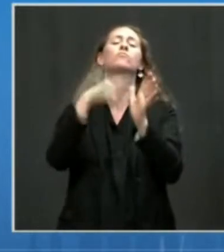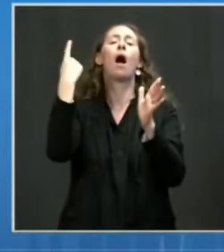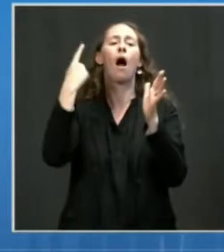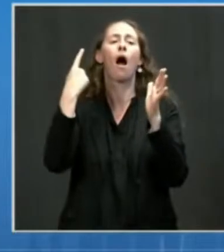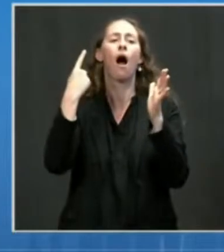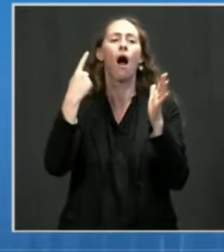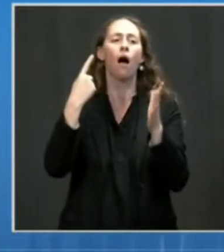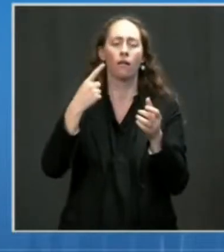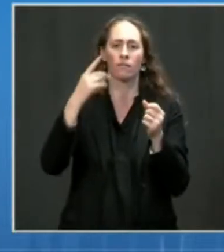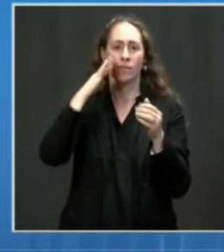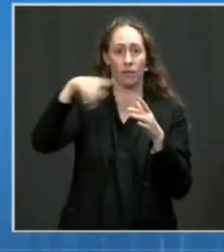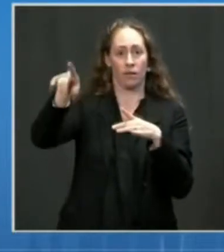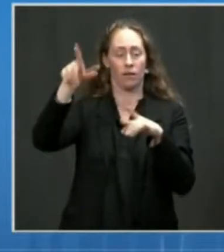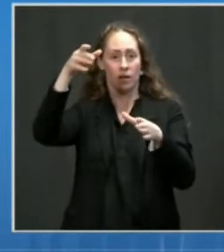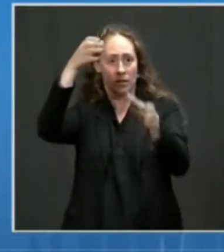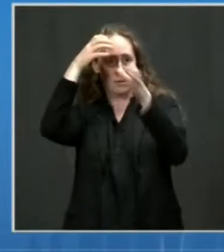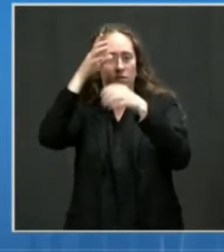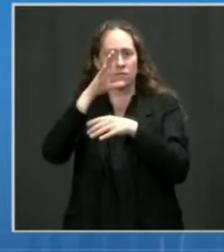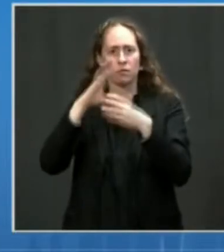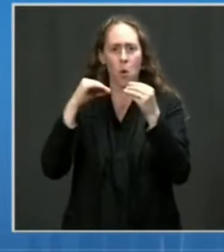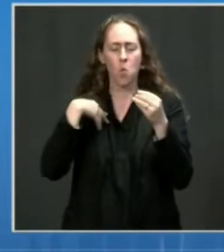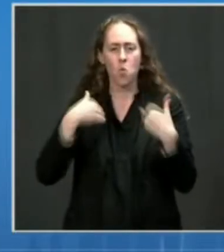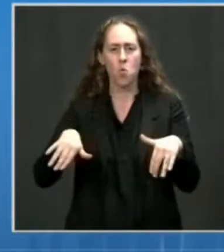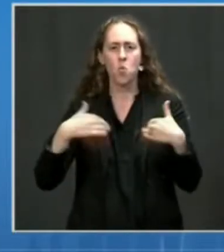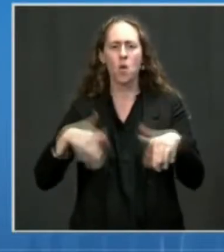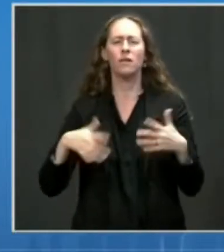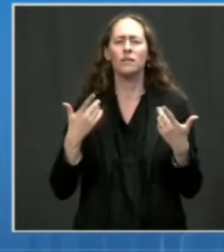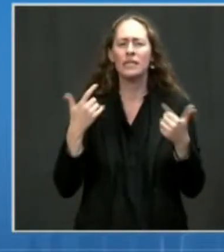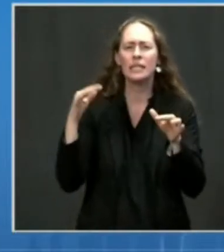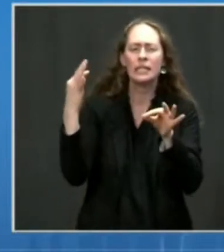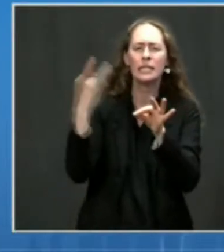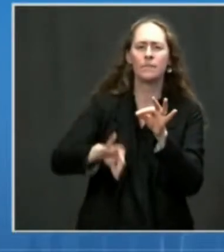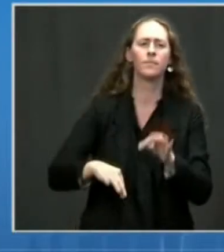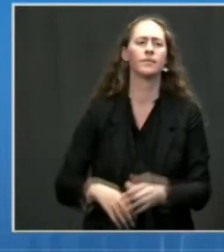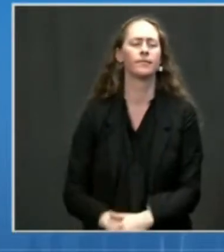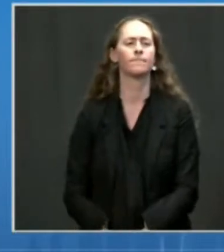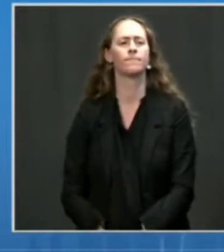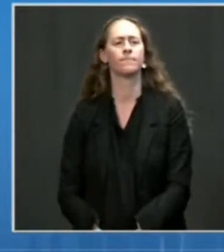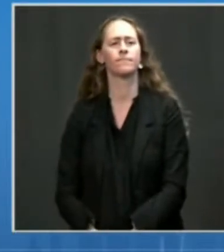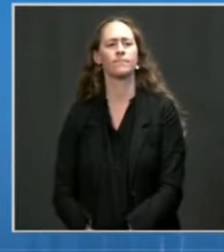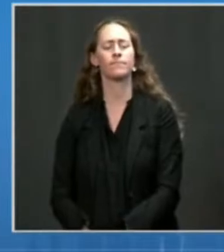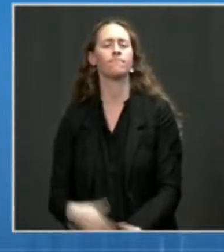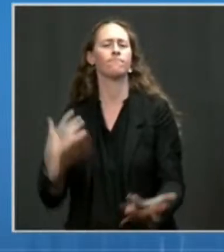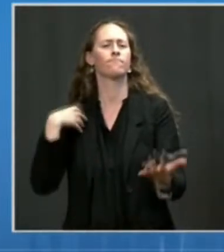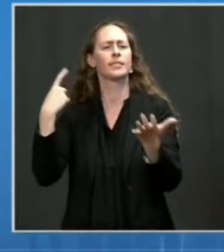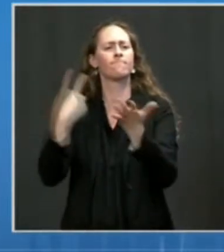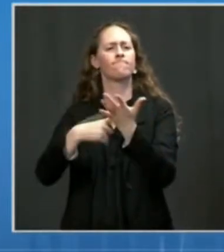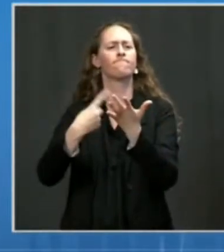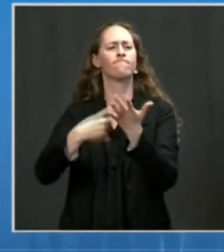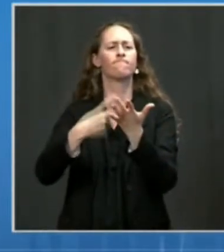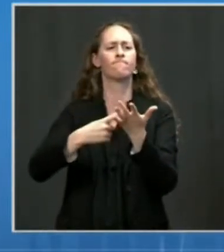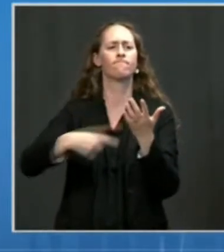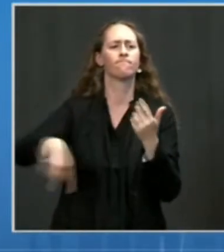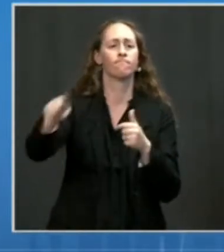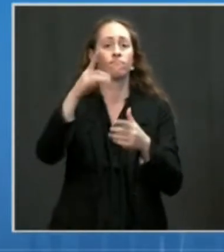ORDINARY AMERICANS OUT THERE WHO DON'T FOLLOW EVER NUANCE IN THE SCIENCE? DR. WALENSKY.